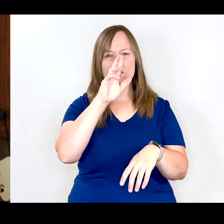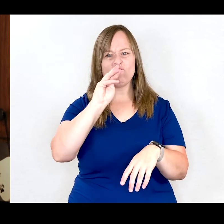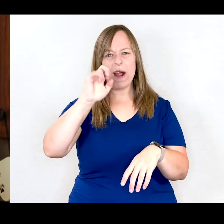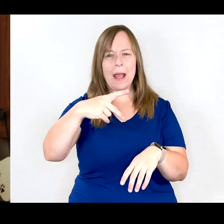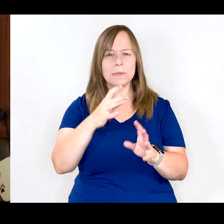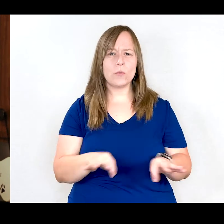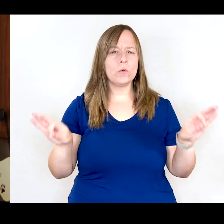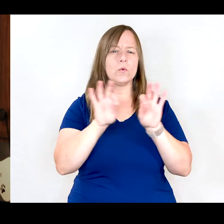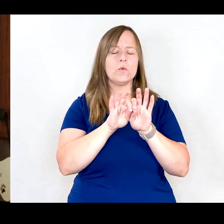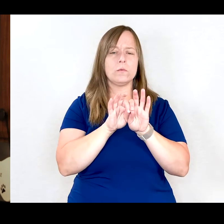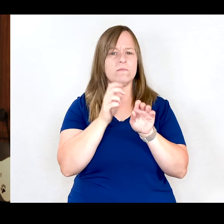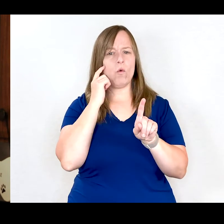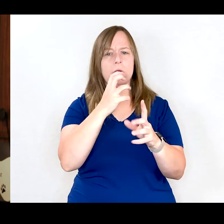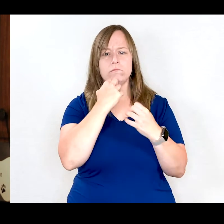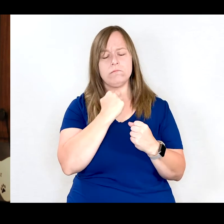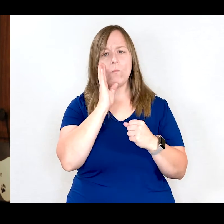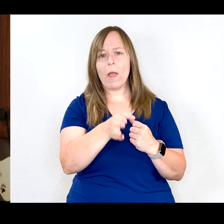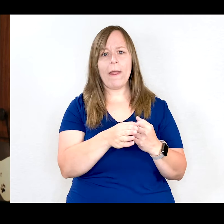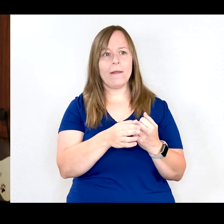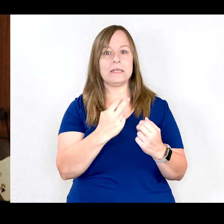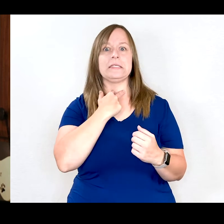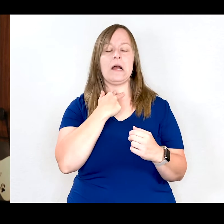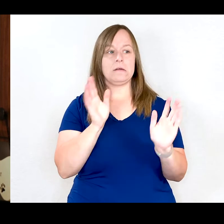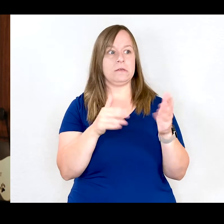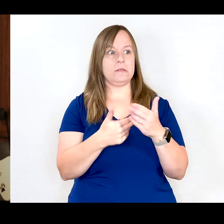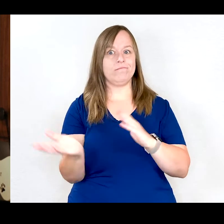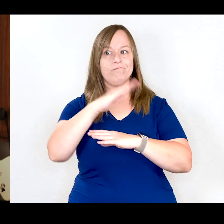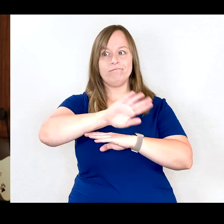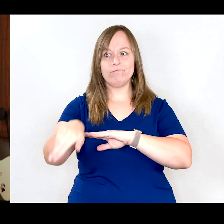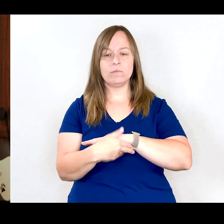And I know that this ramp is going to mean so much to her. You know, just being stuck in these four walls